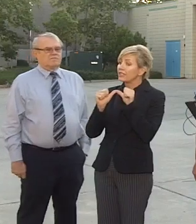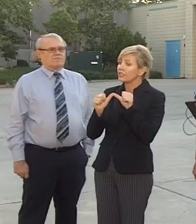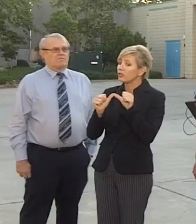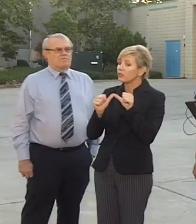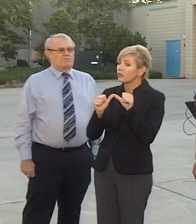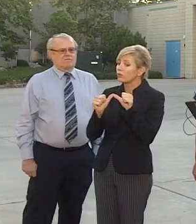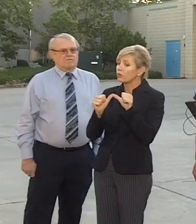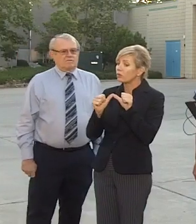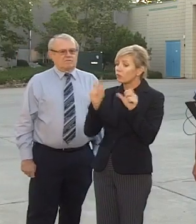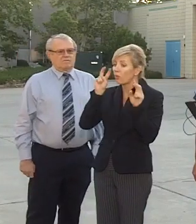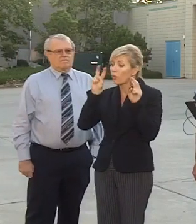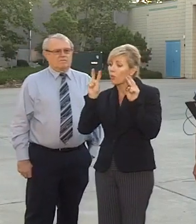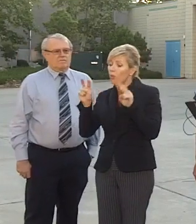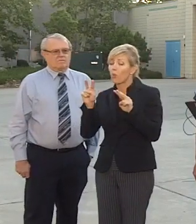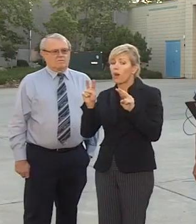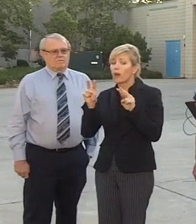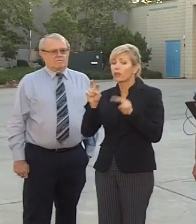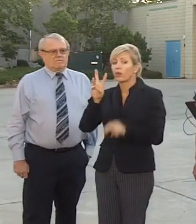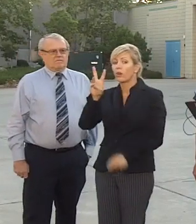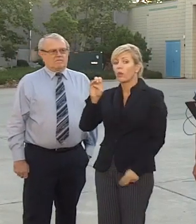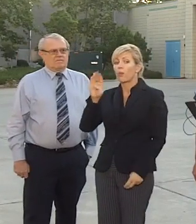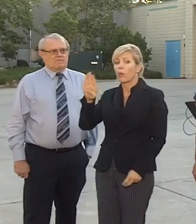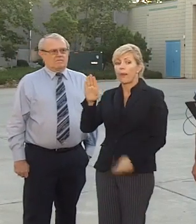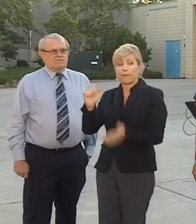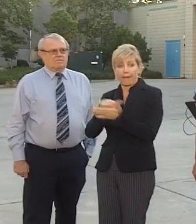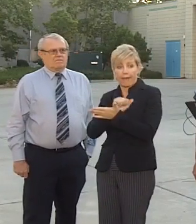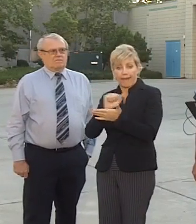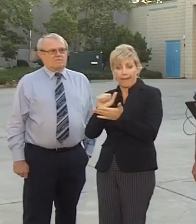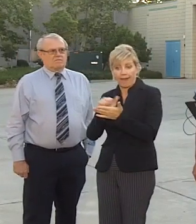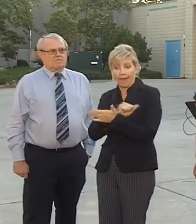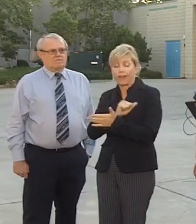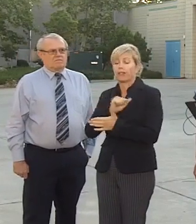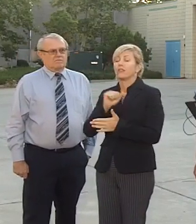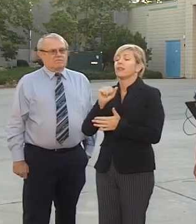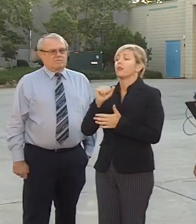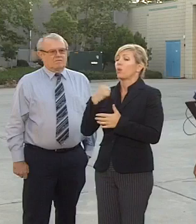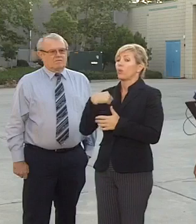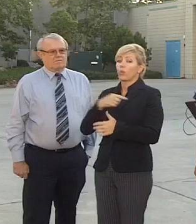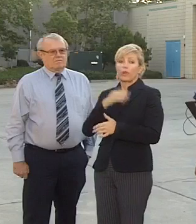eye on the website we're going to try to get you back into your homes as soon as we possibly can